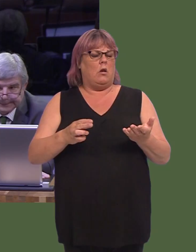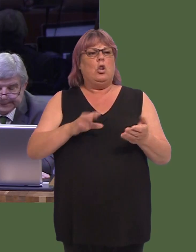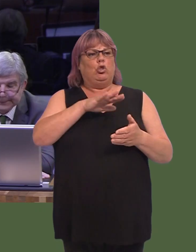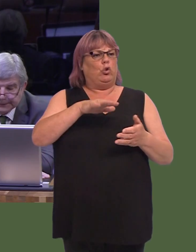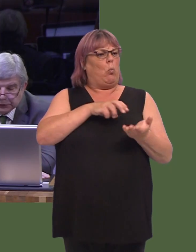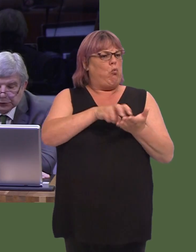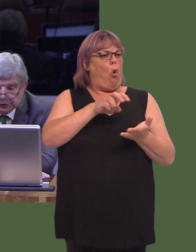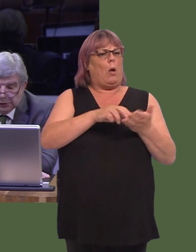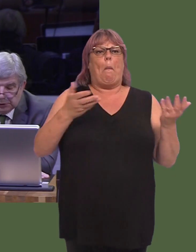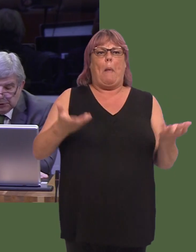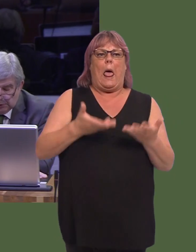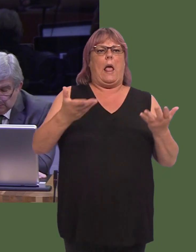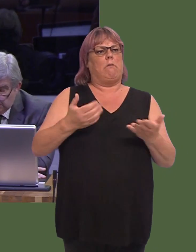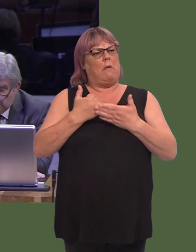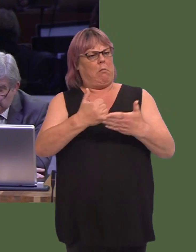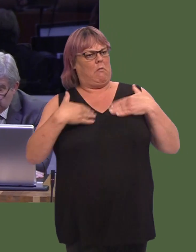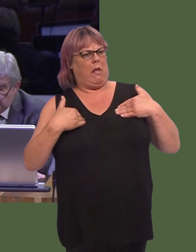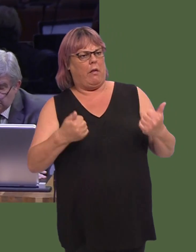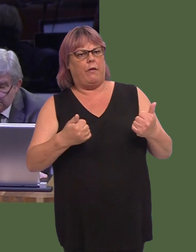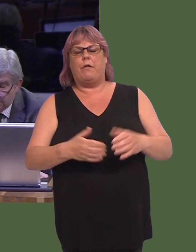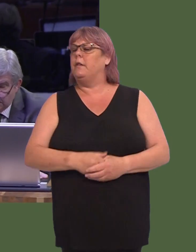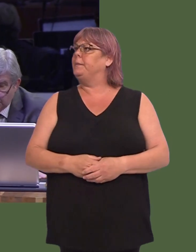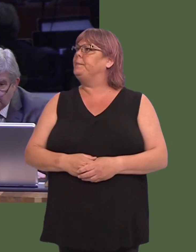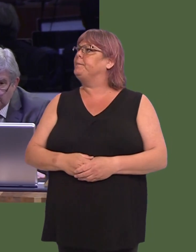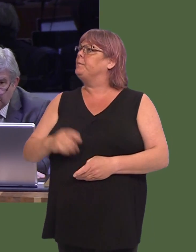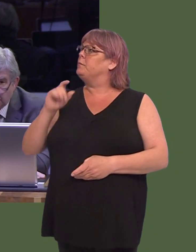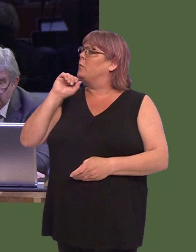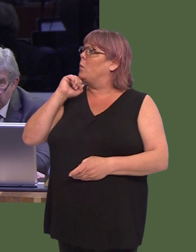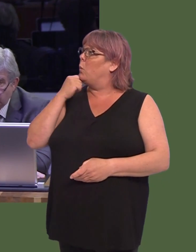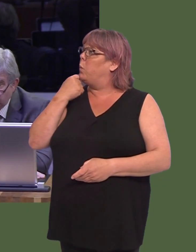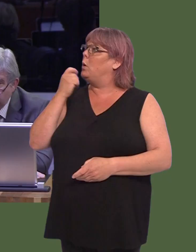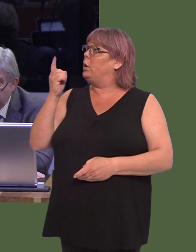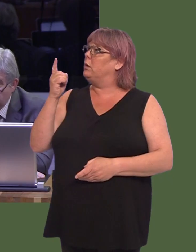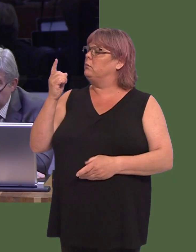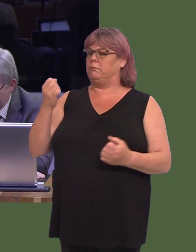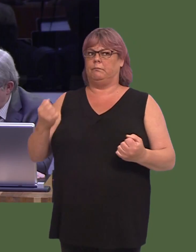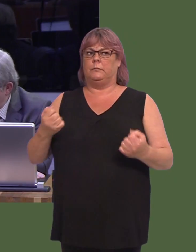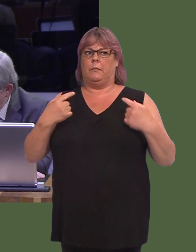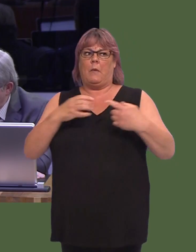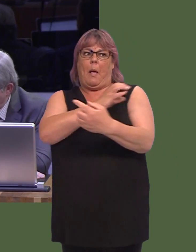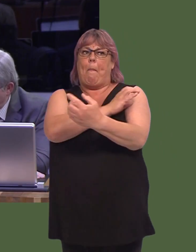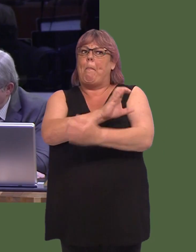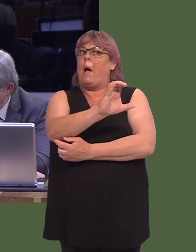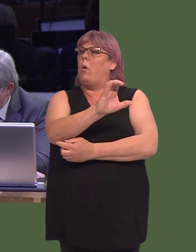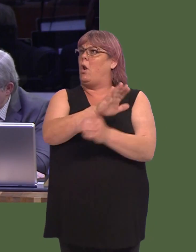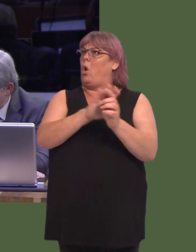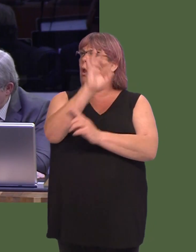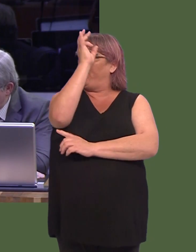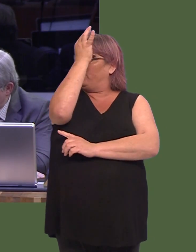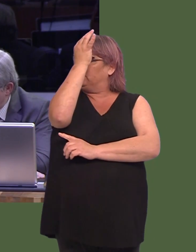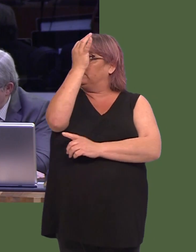fire in Heol-y-Cyw fairly recently in the woodchip facility that they have there. I just want to mention that the Cabinet Secretary, in 2006, said that she would look closely at regulations and powers regarding the storage of flammable materials. I asked your predecessor twice in 2017 when we might see some of these new powers and regulations coming through, and, in fact, I asked you in December 2017 when we might expect to see some progress on this. Unfortunately, we've had this fire, as I say, and, as far as I can tell, there has been no update, so could we please have an oral statement from either the Cabinet Secretary